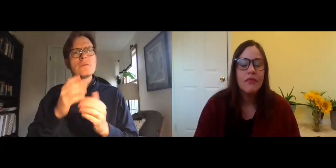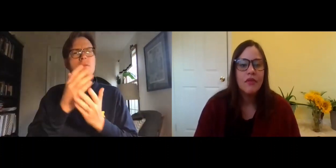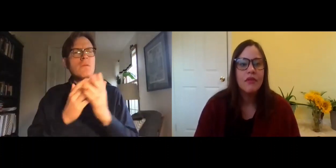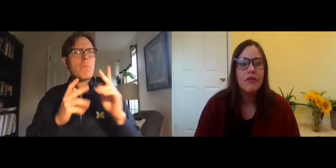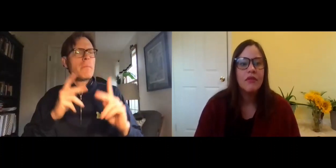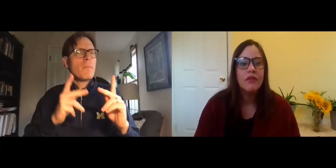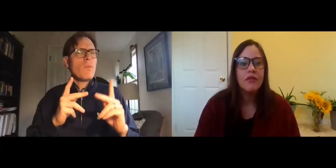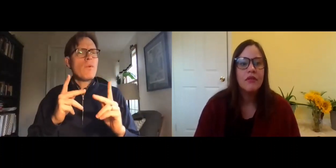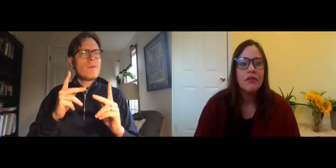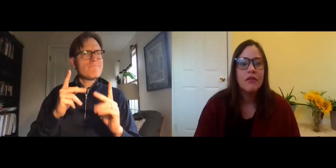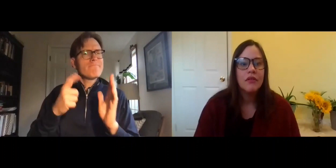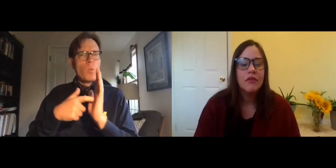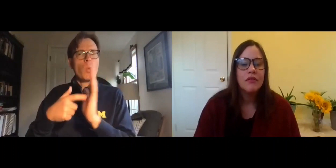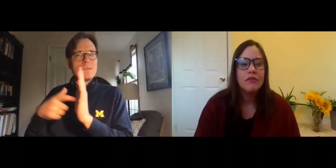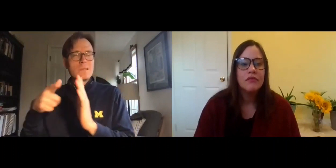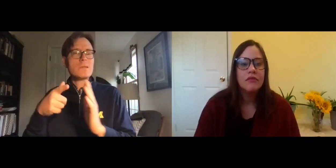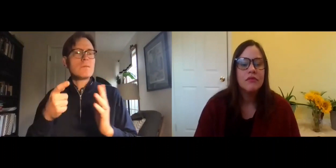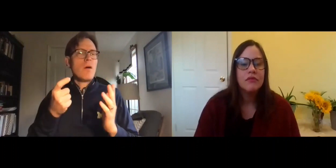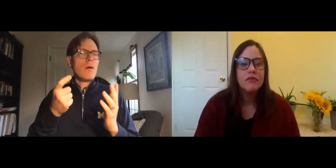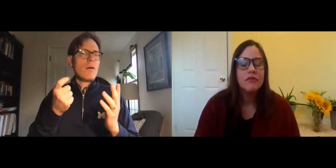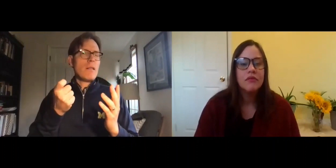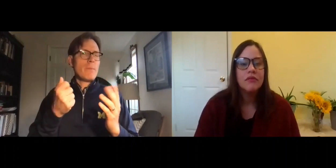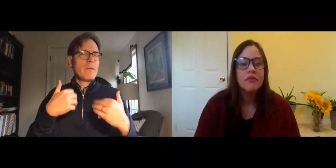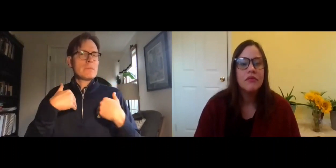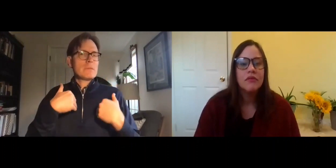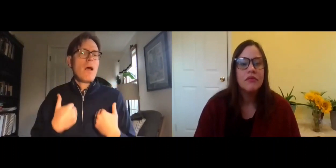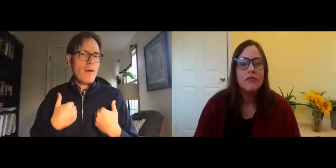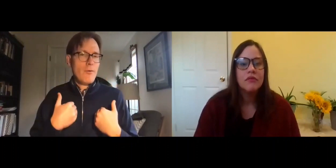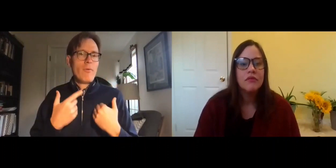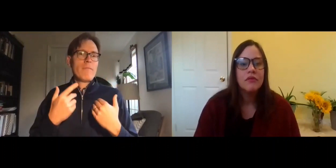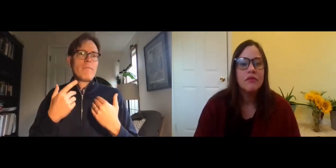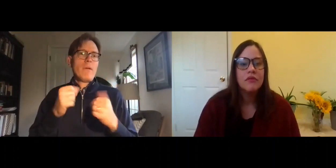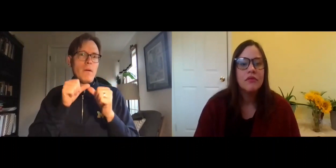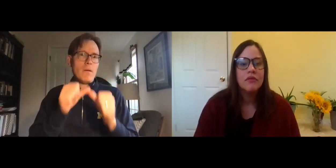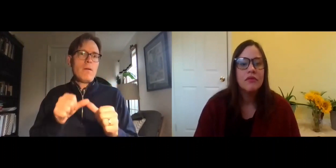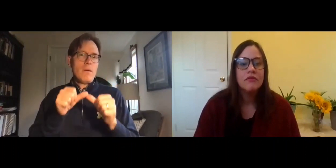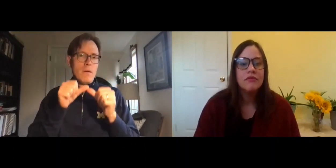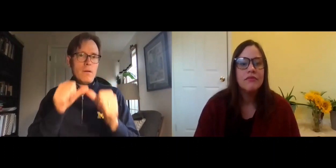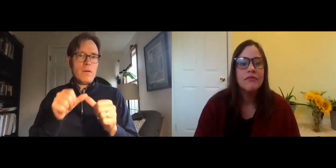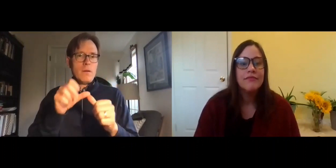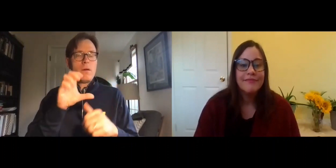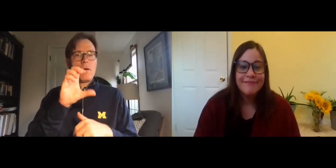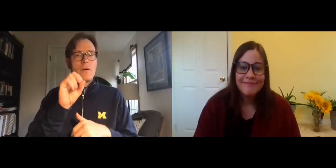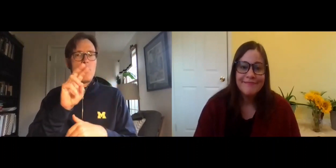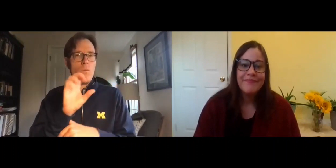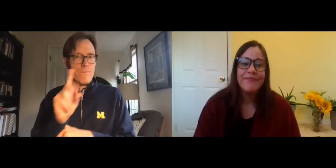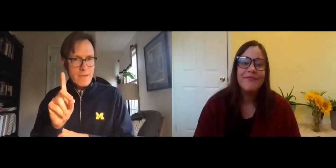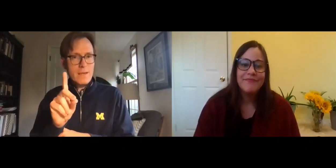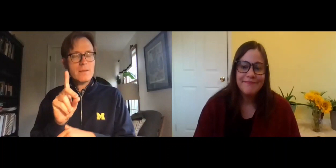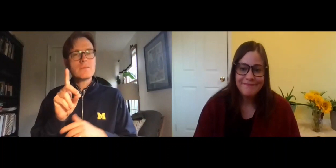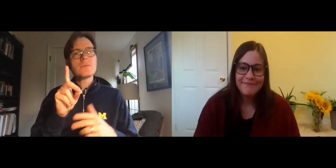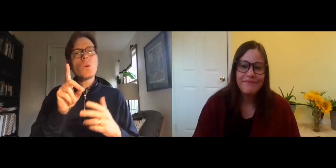mostly to two or three different individuals.